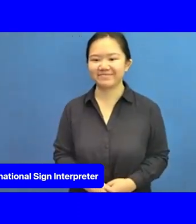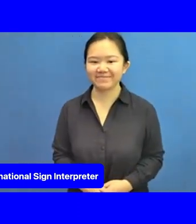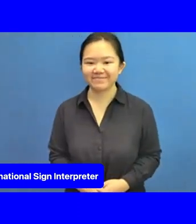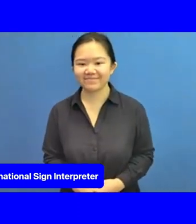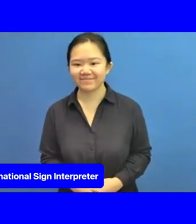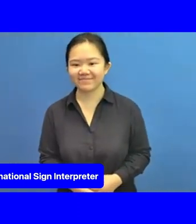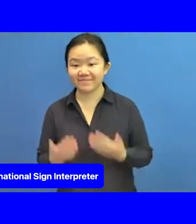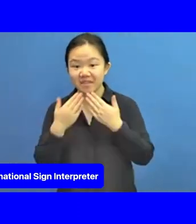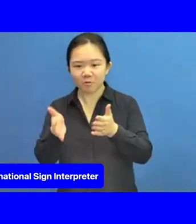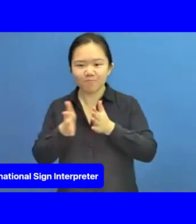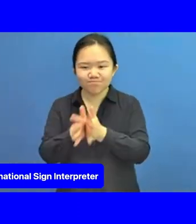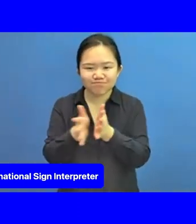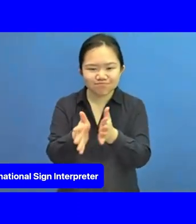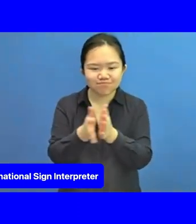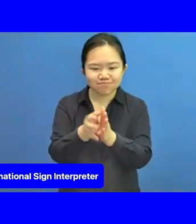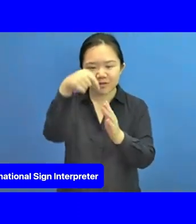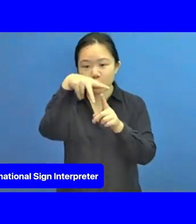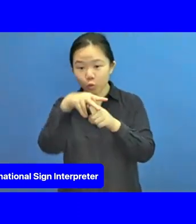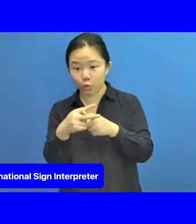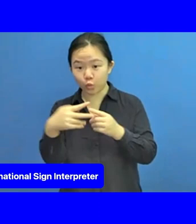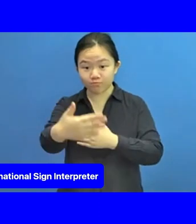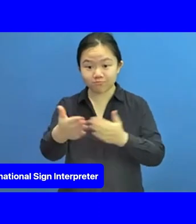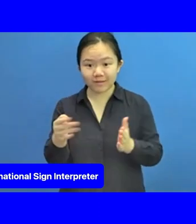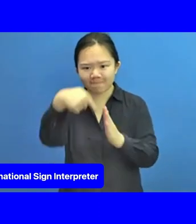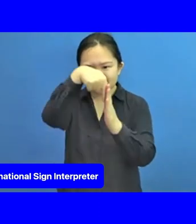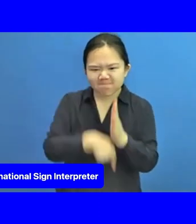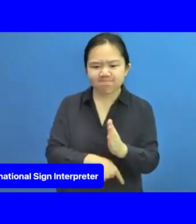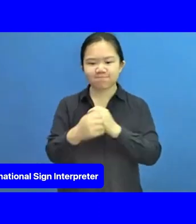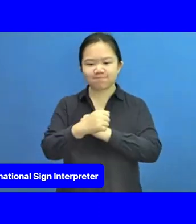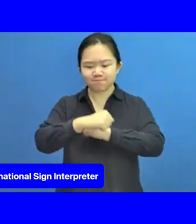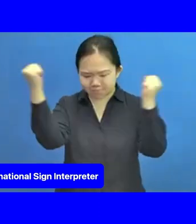and make use of for your upcoming applications.